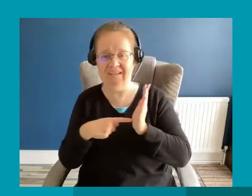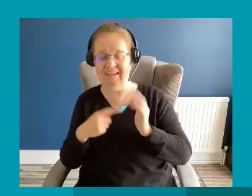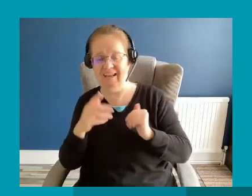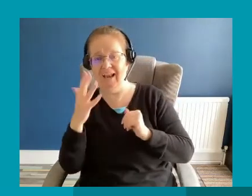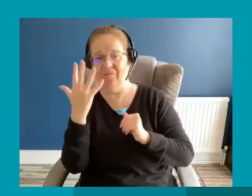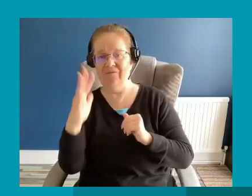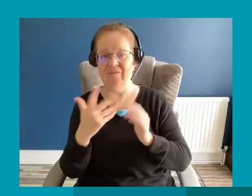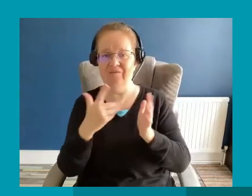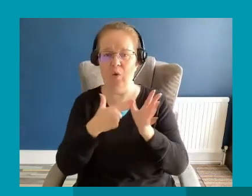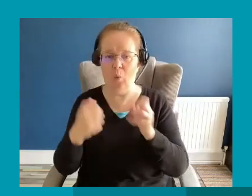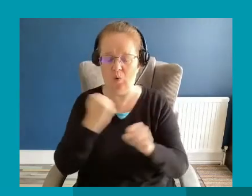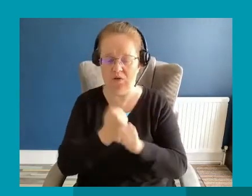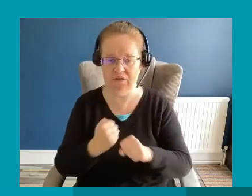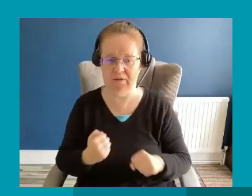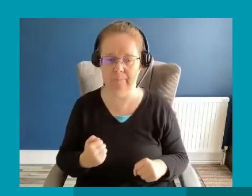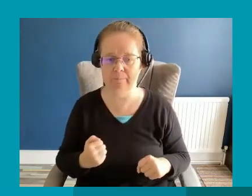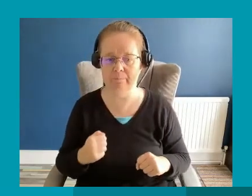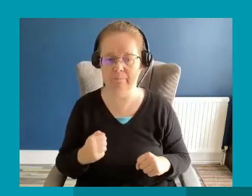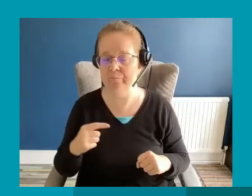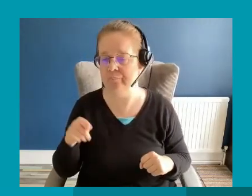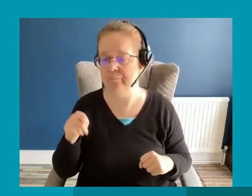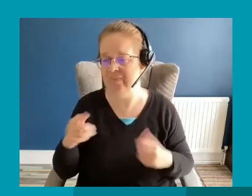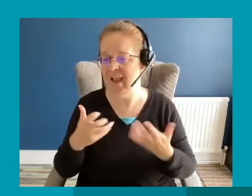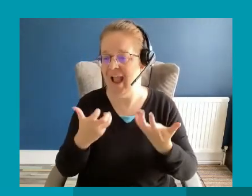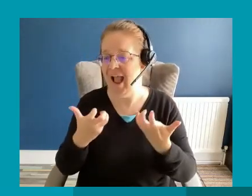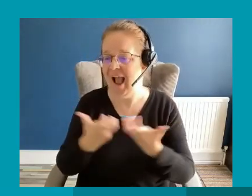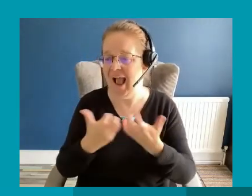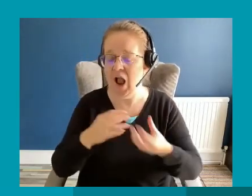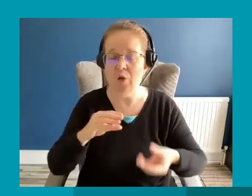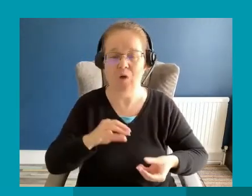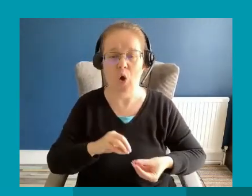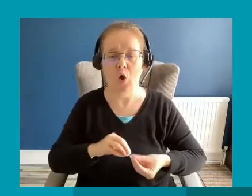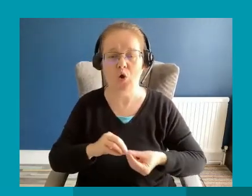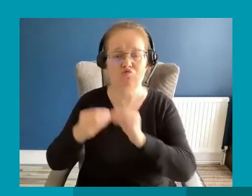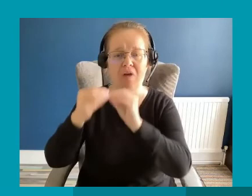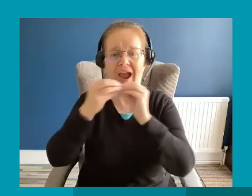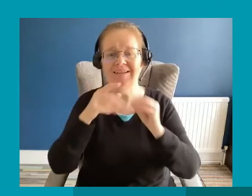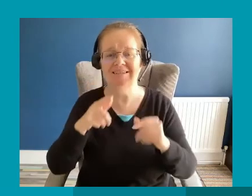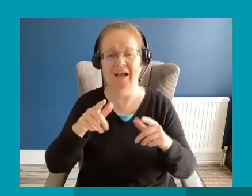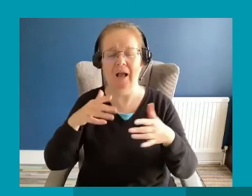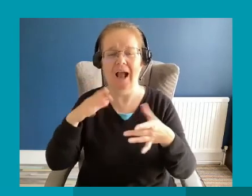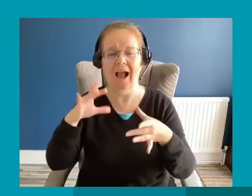My next one is going to be how to craft a LinkedIn profile. Do you use LinkedIn?